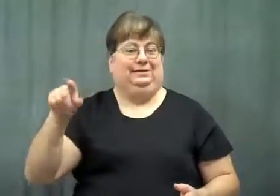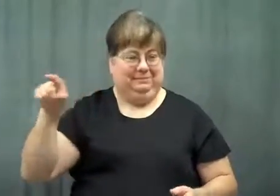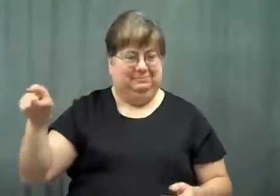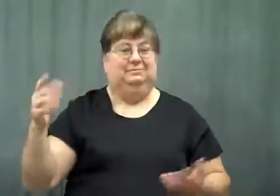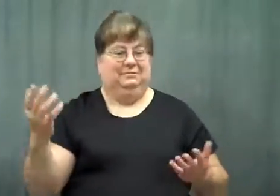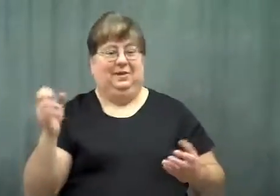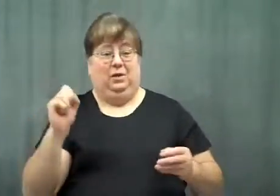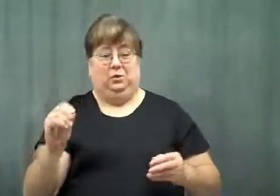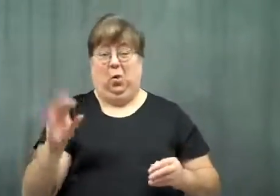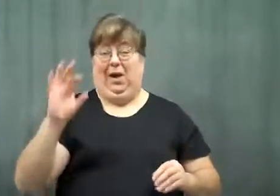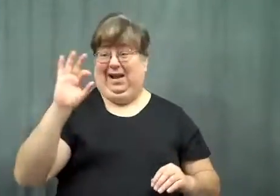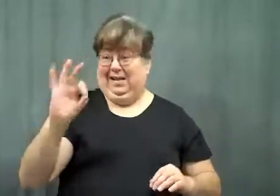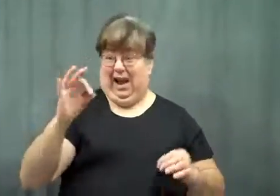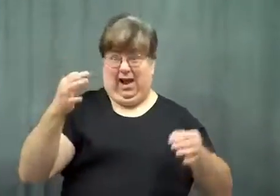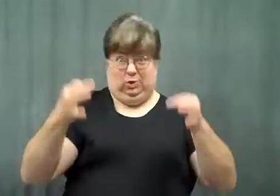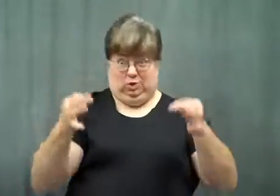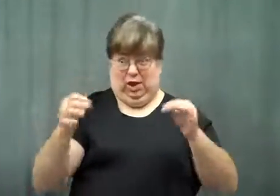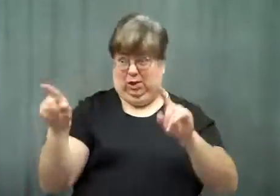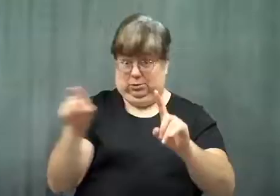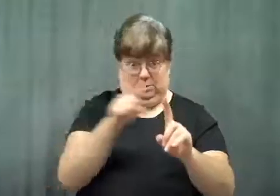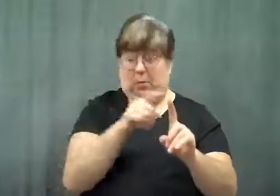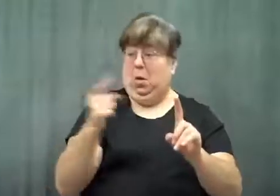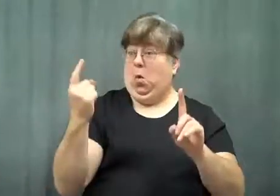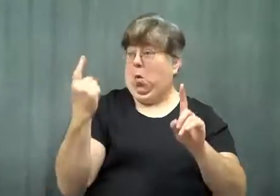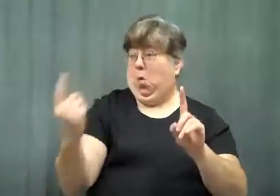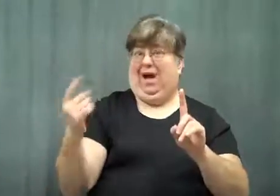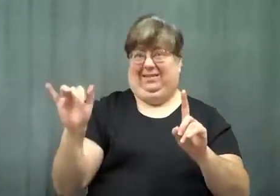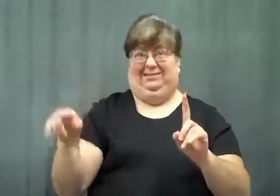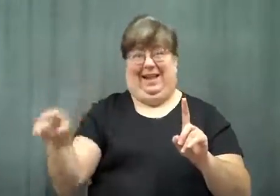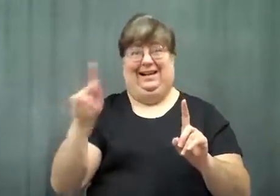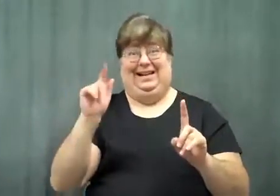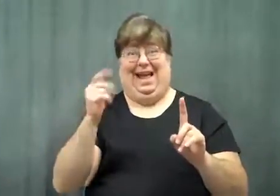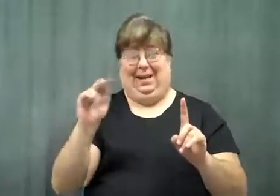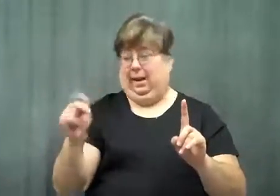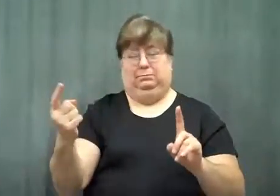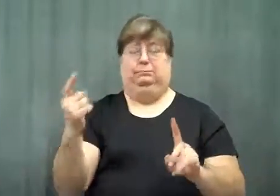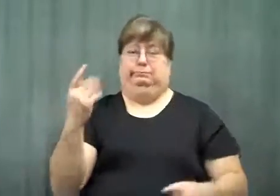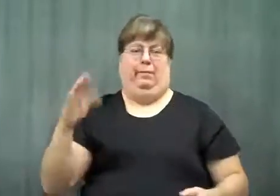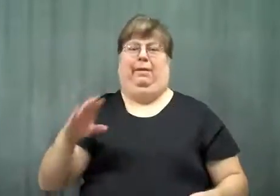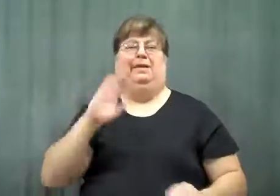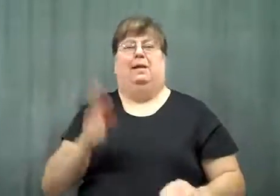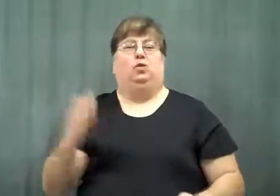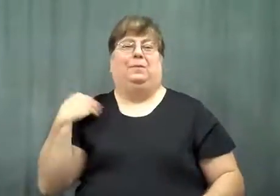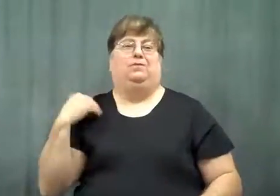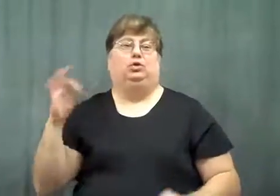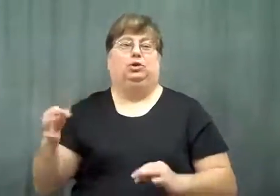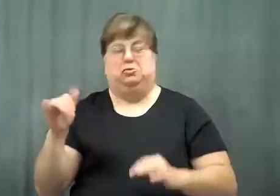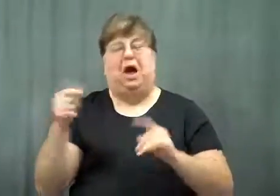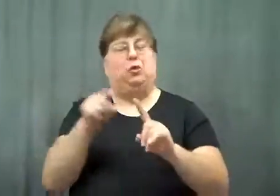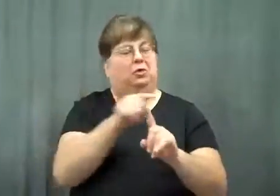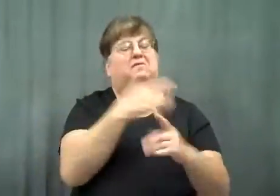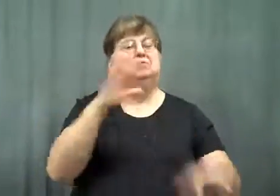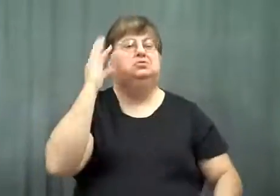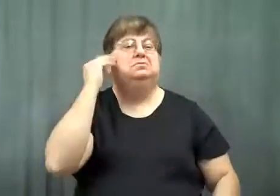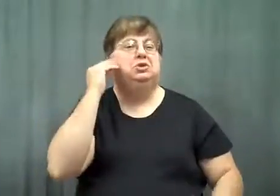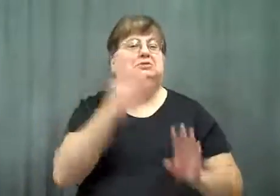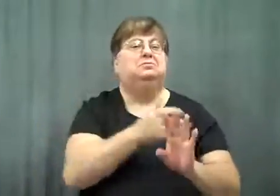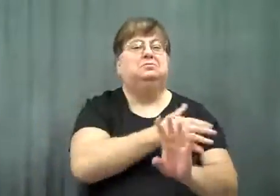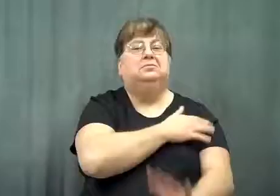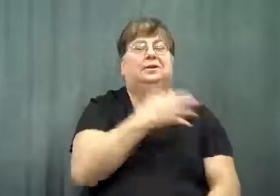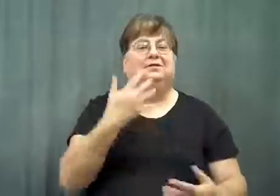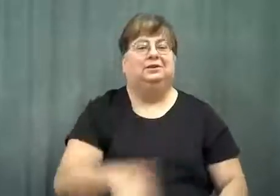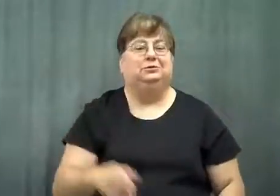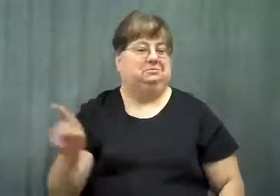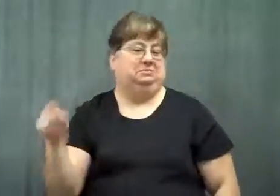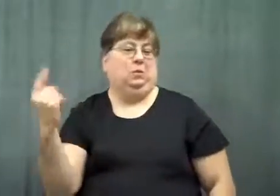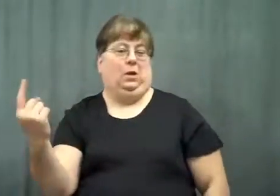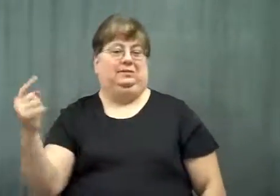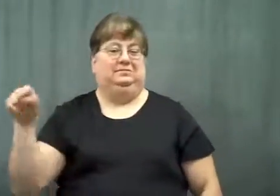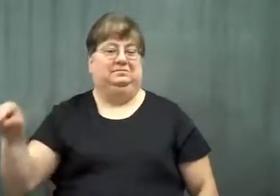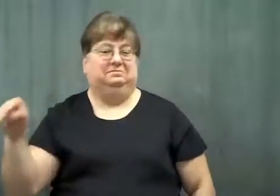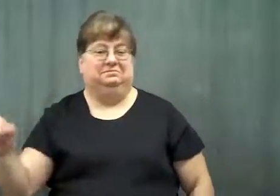Out of the nine judges, Kagan is the only one with no previous judicial experience.